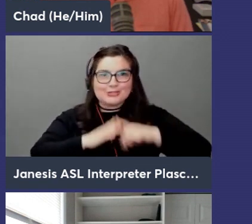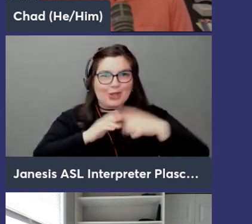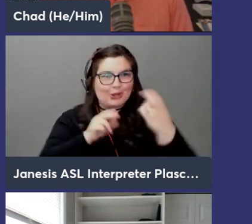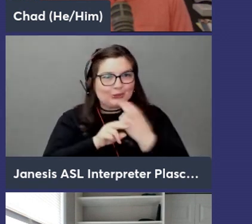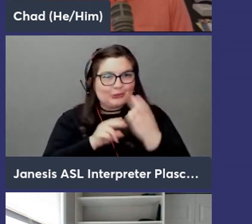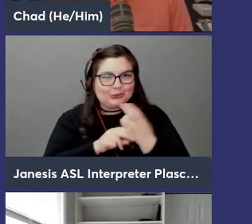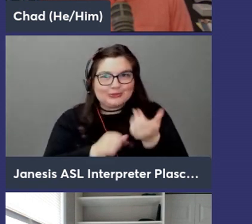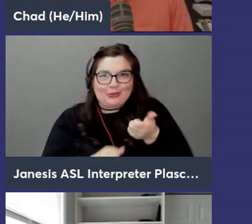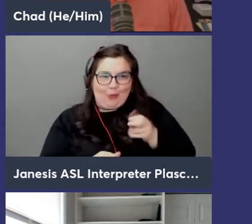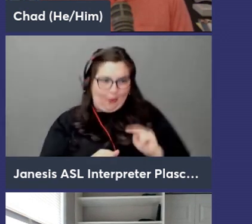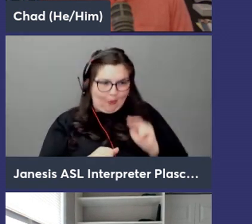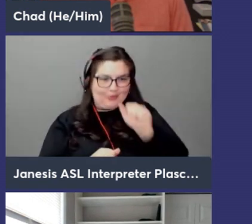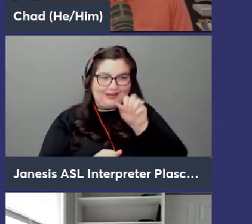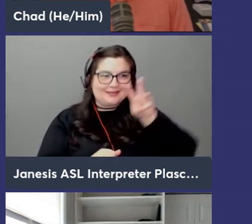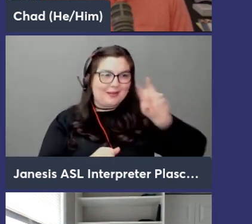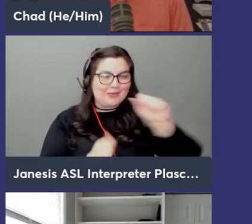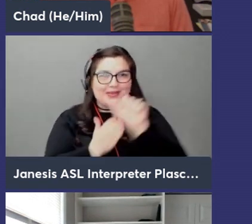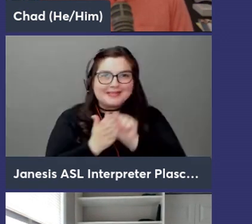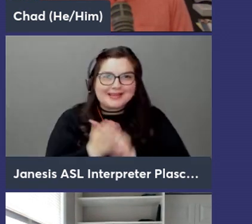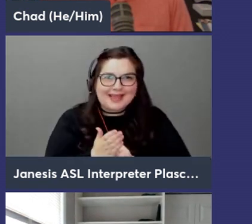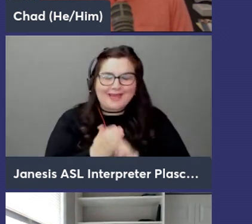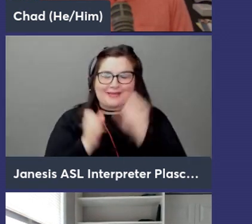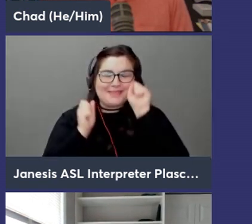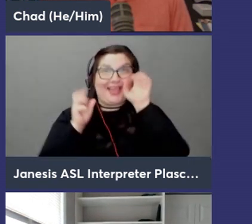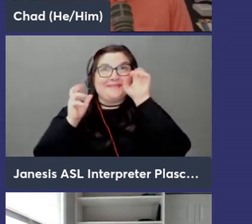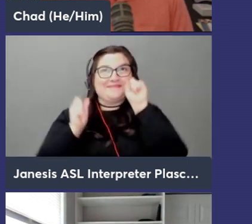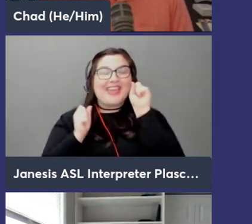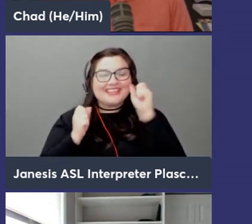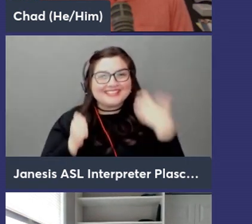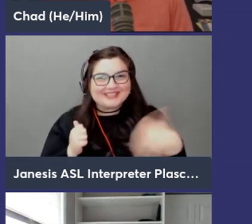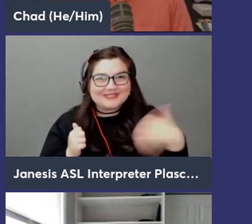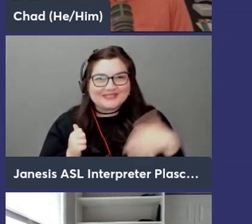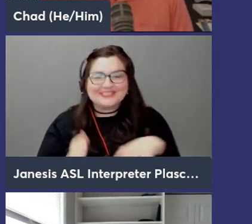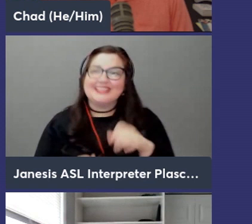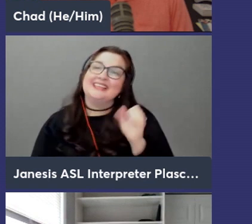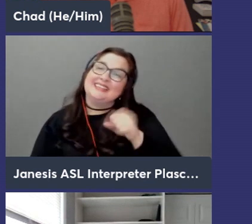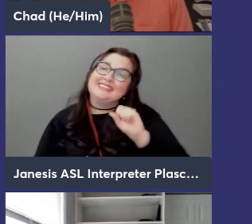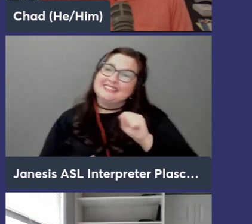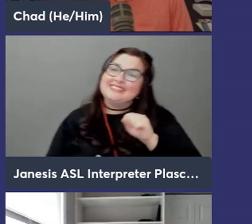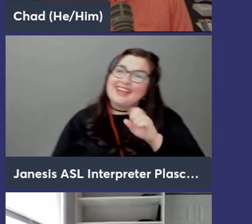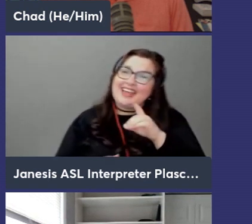This is really amazing. Yeah, I mean, for this specific tool actually